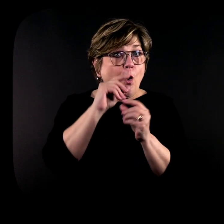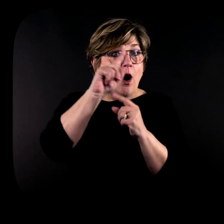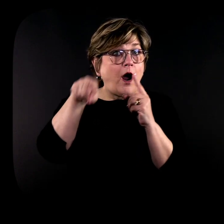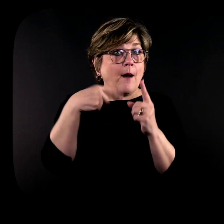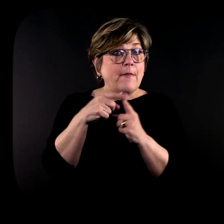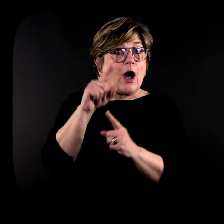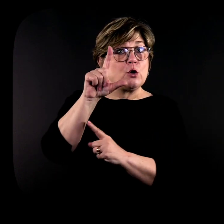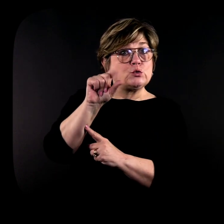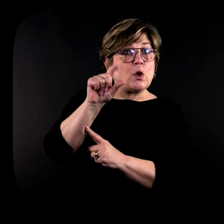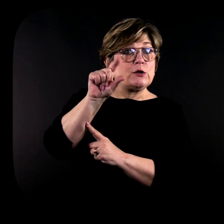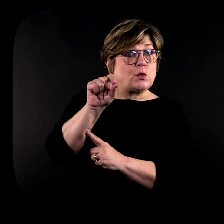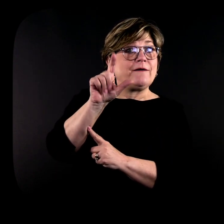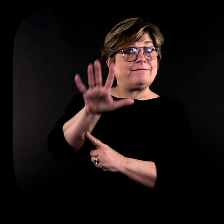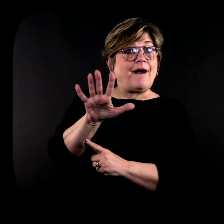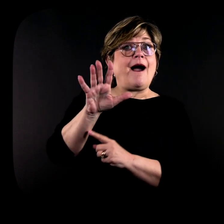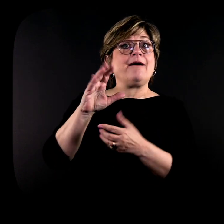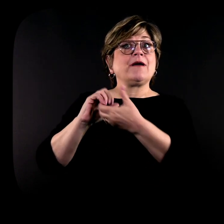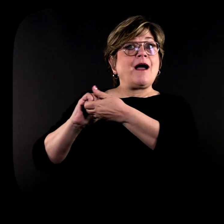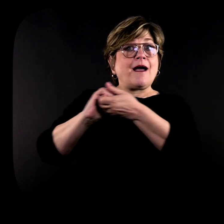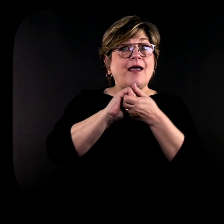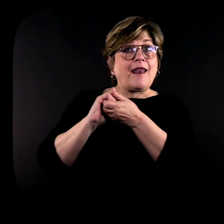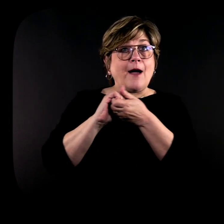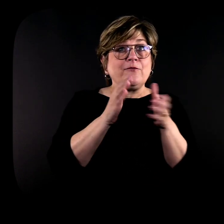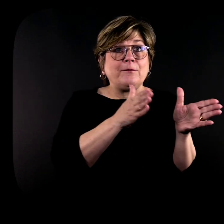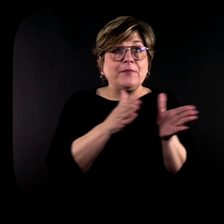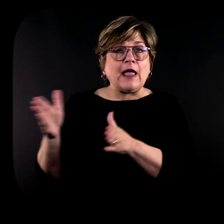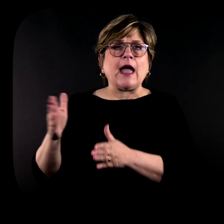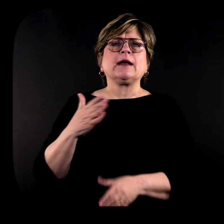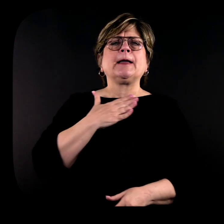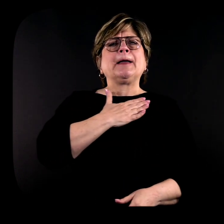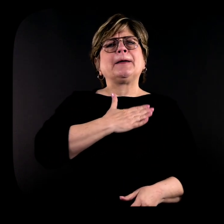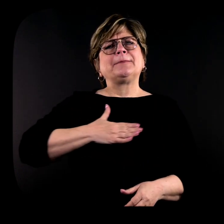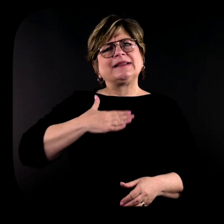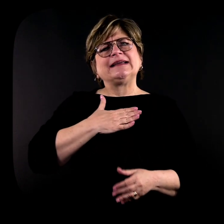To learn more about the 2025 Collaborative Plan,